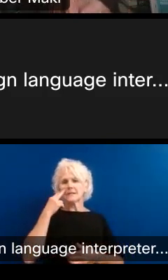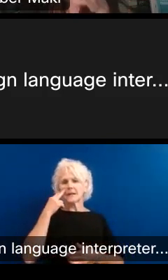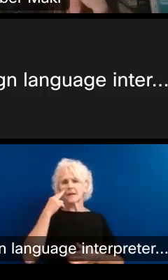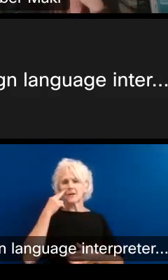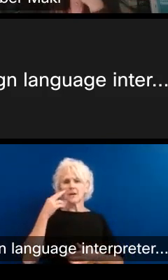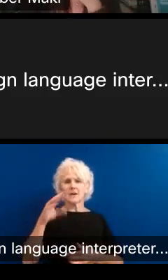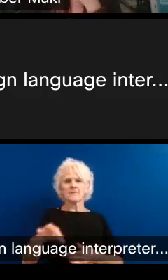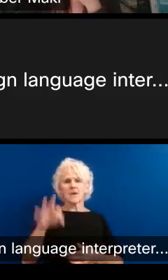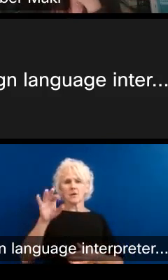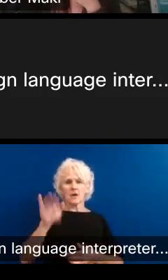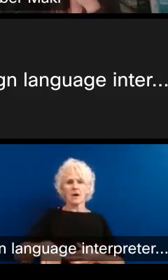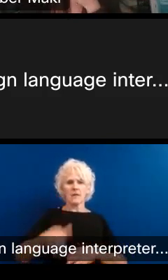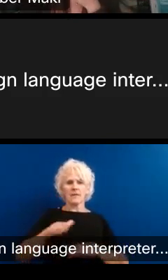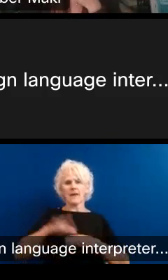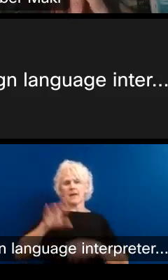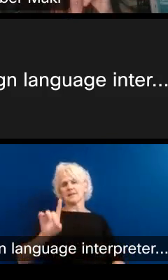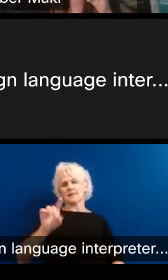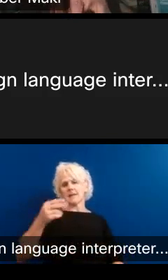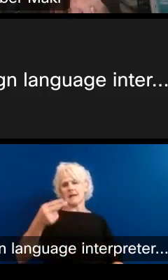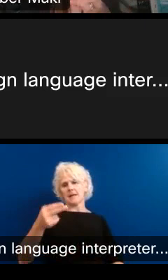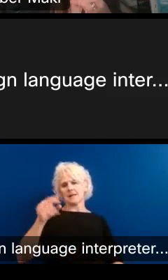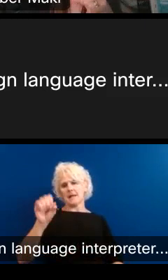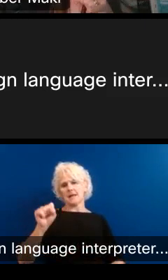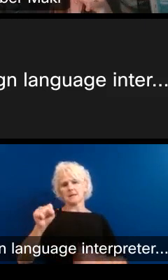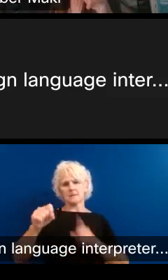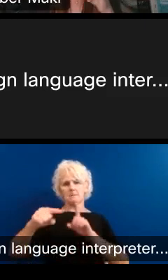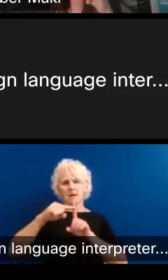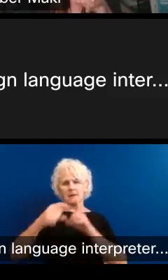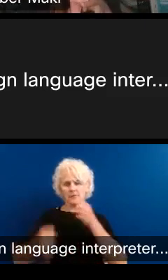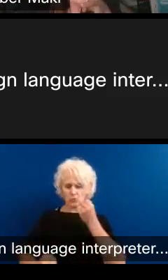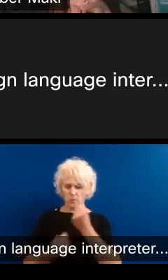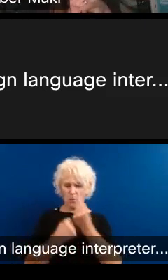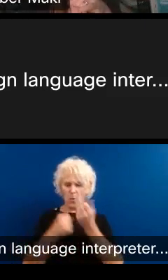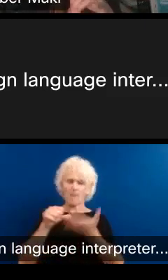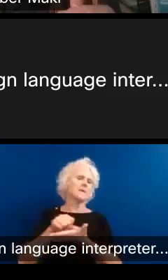that DHS positive supports page and what that is is it's an Excel sheet that has